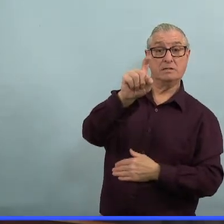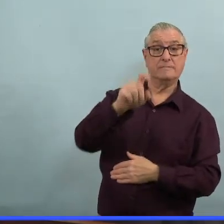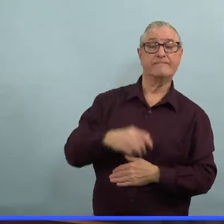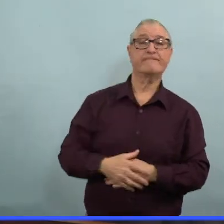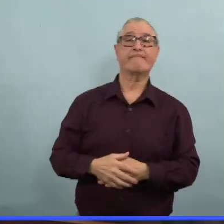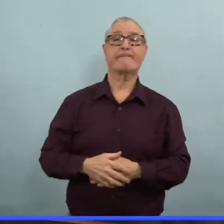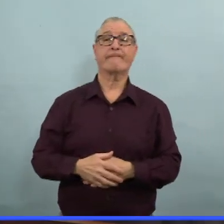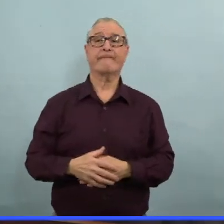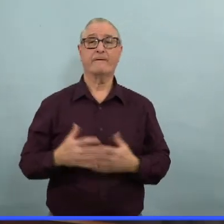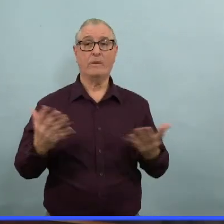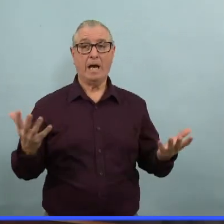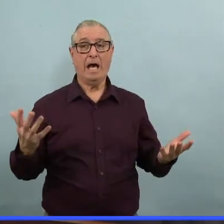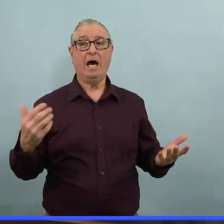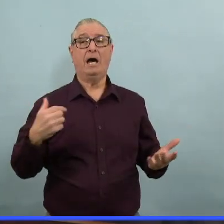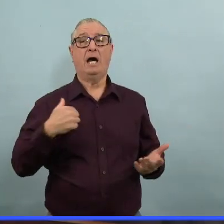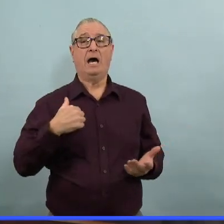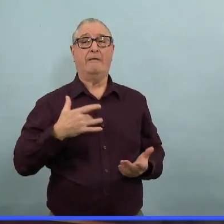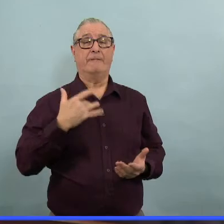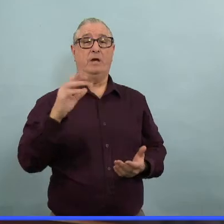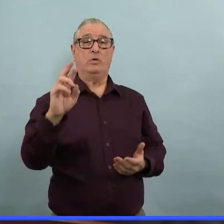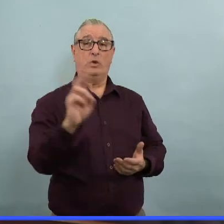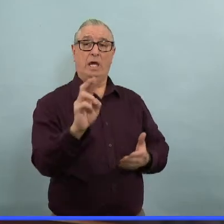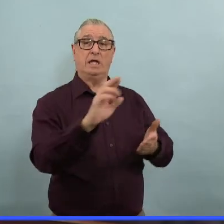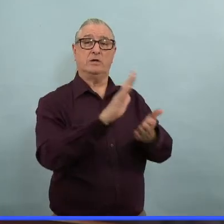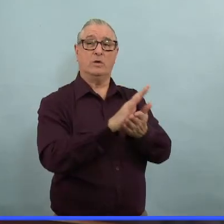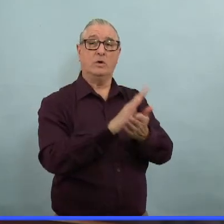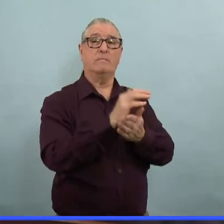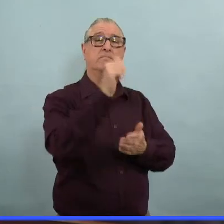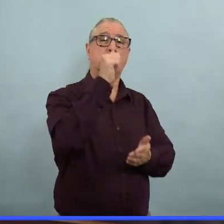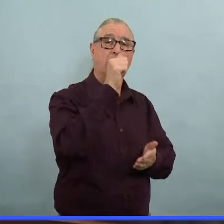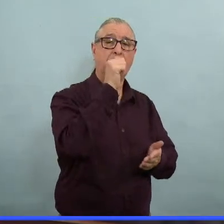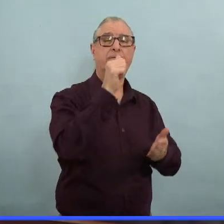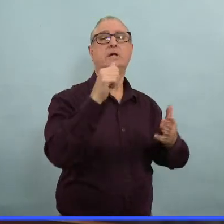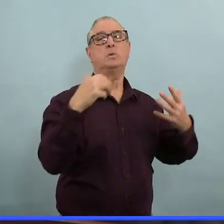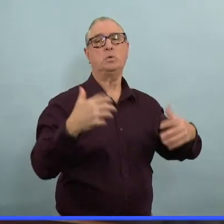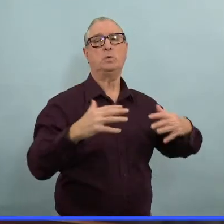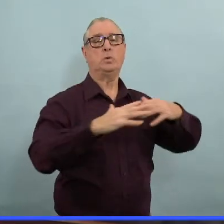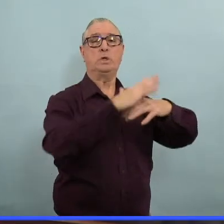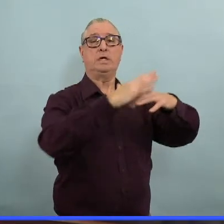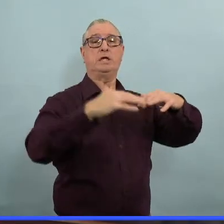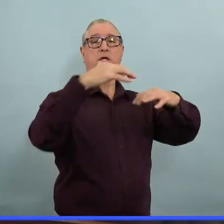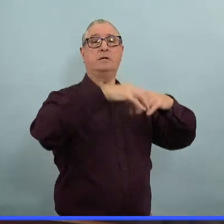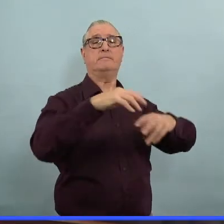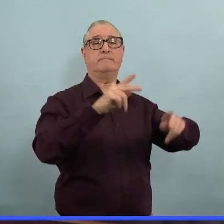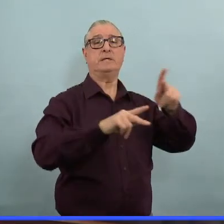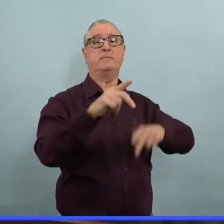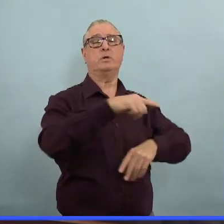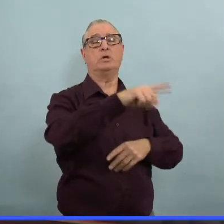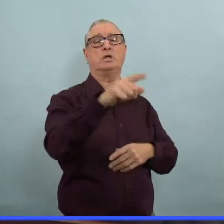hardships that uh you know first nations have have uh have have gone through and we want to work with